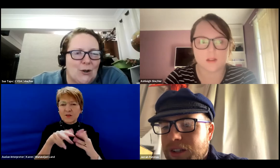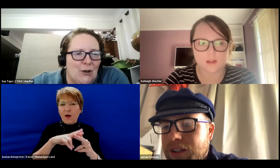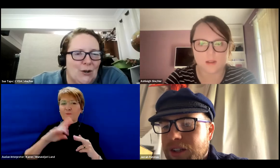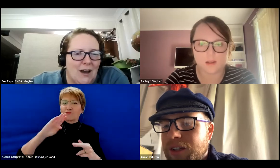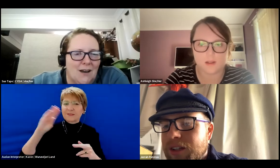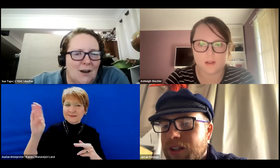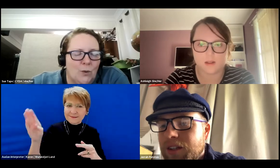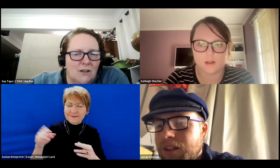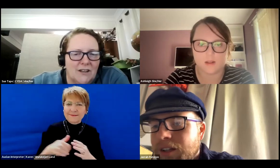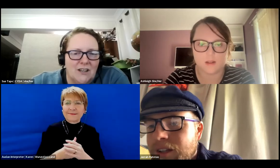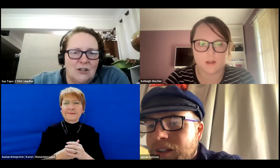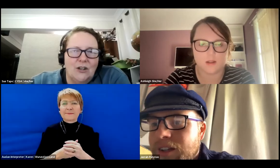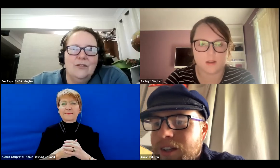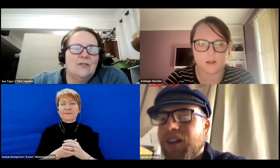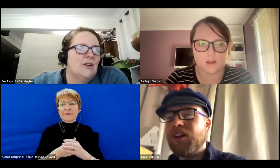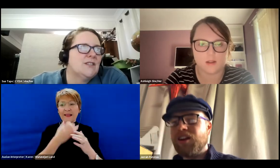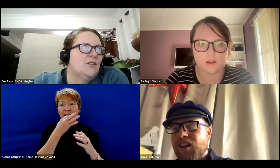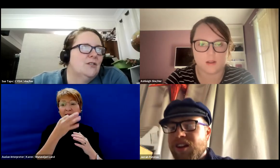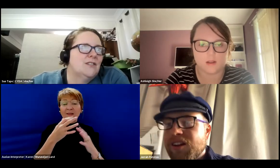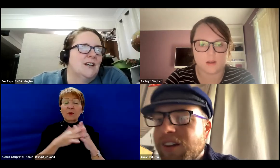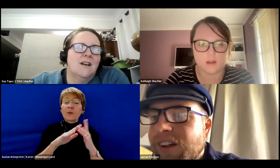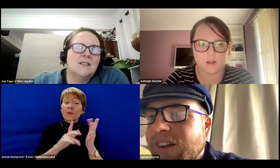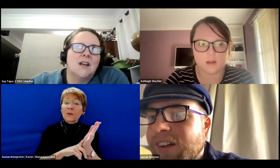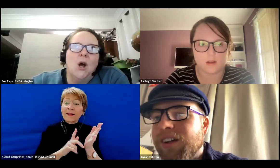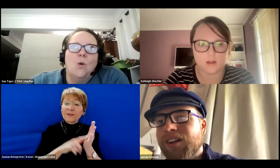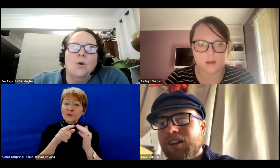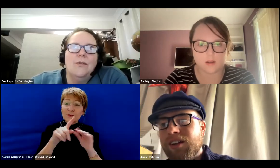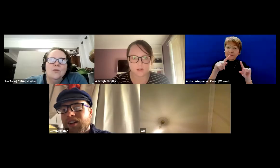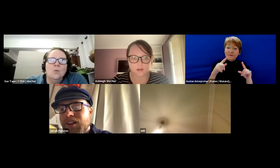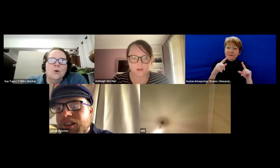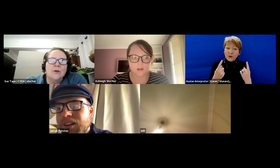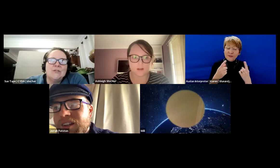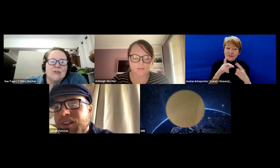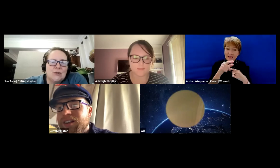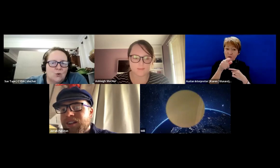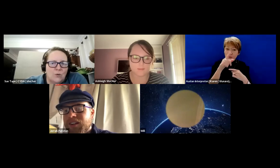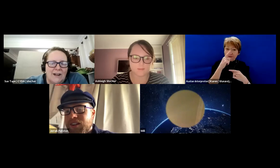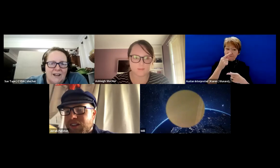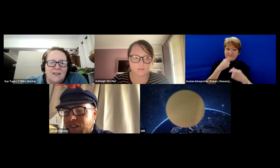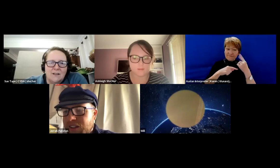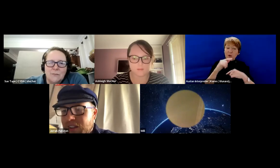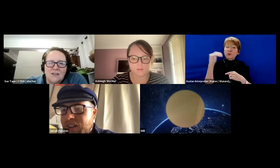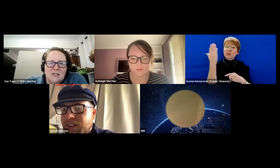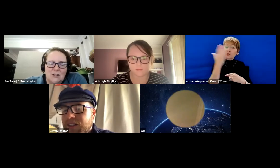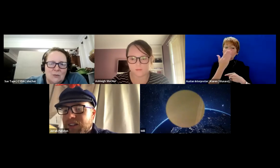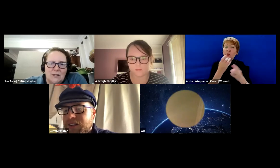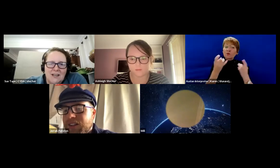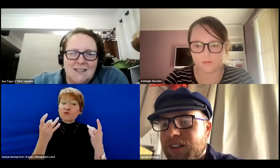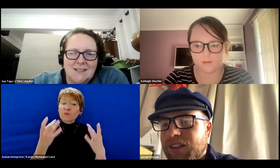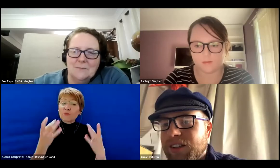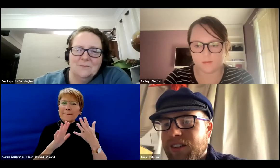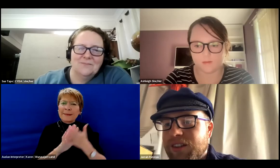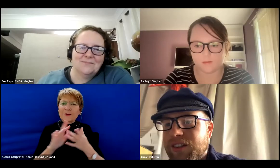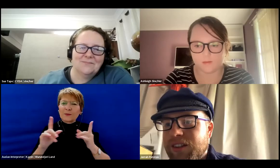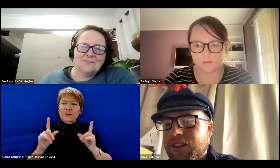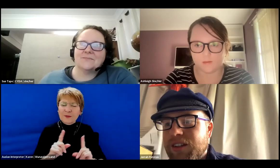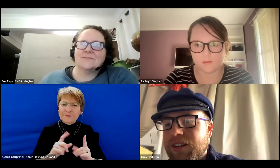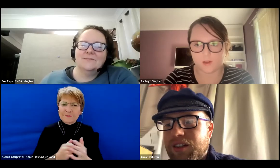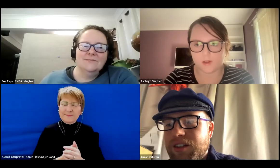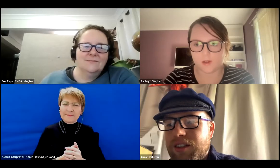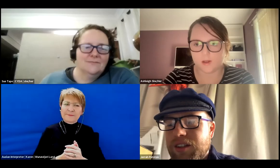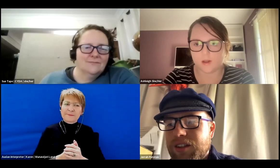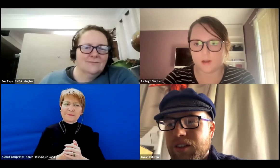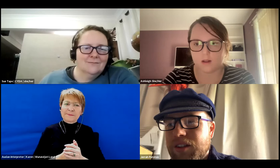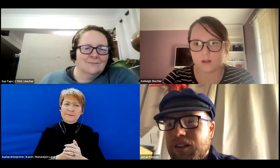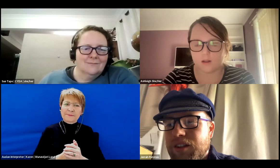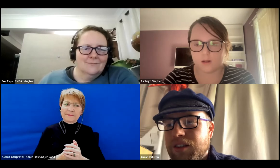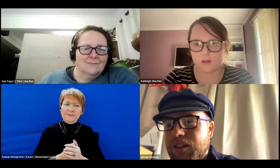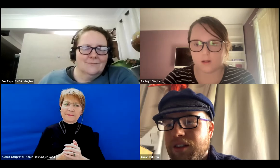So, we will get you to go first if you could tell us what the word school ready, means to you please.